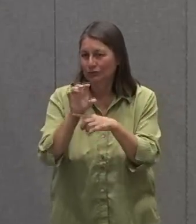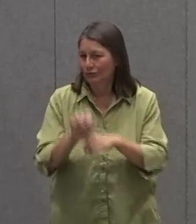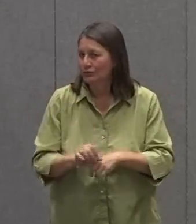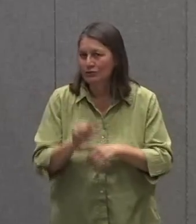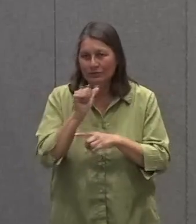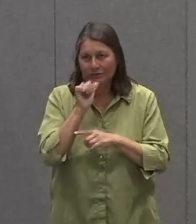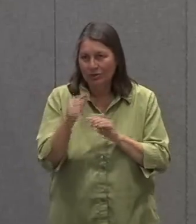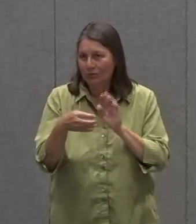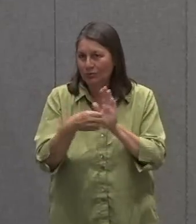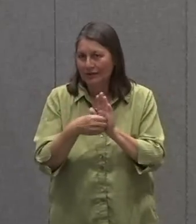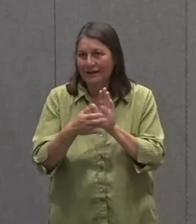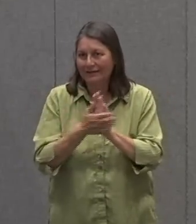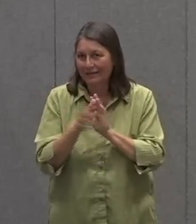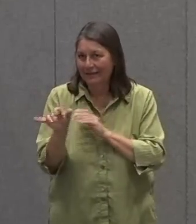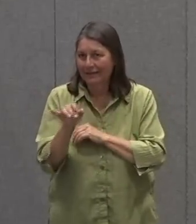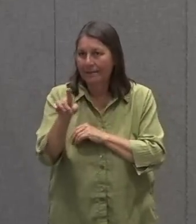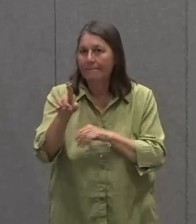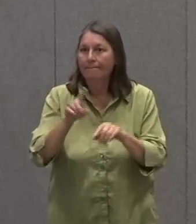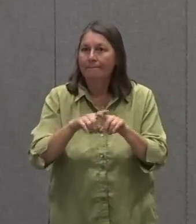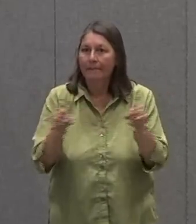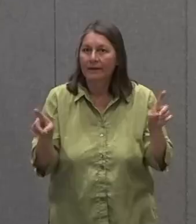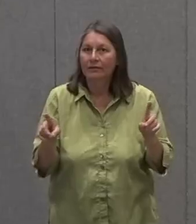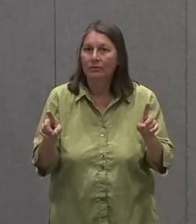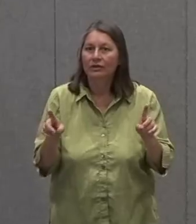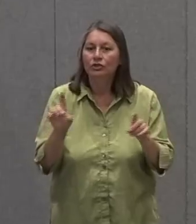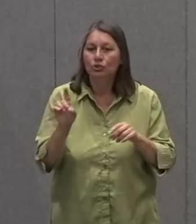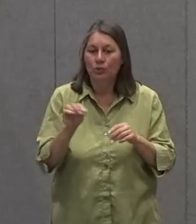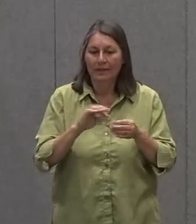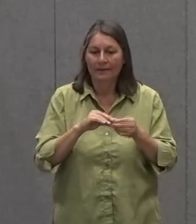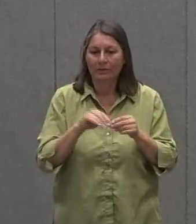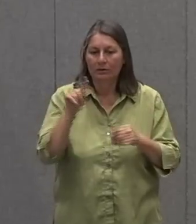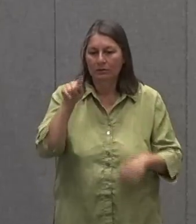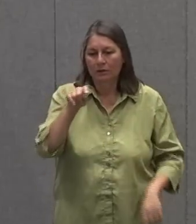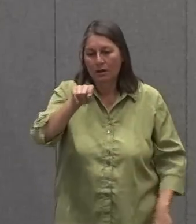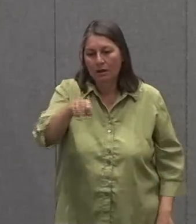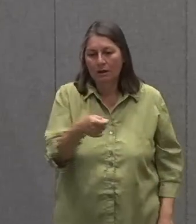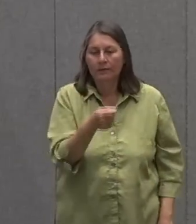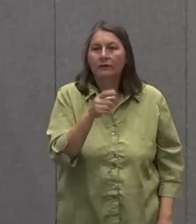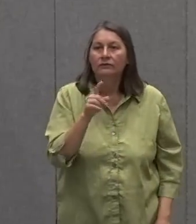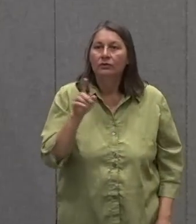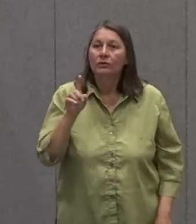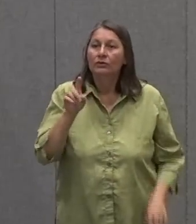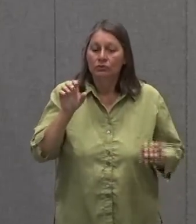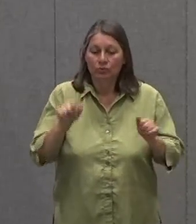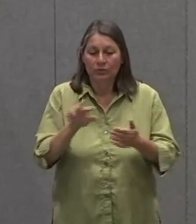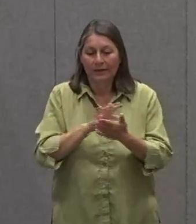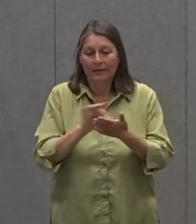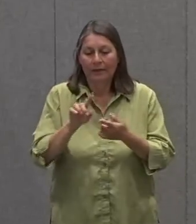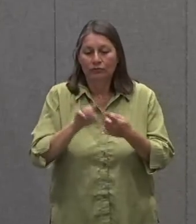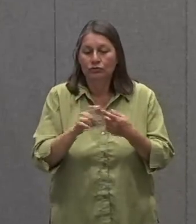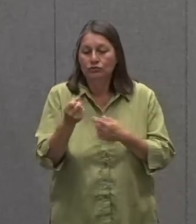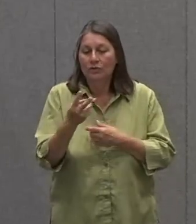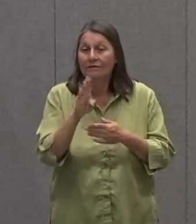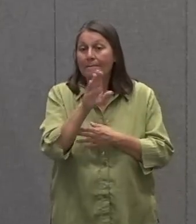We write it with the commas in between the numbers, so on 12, I'd have one, two, three,